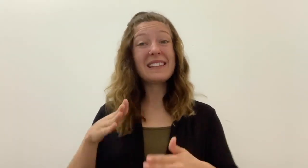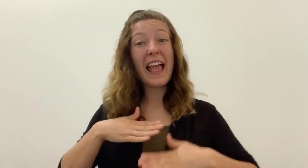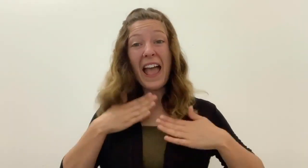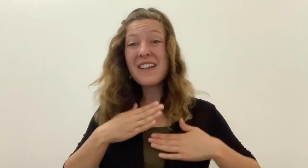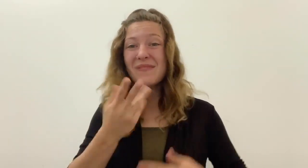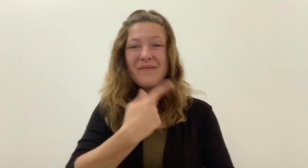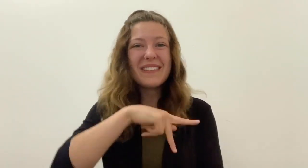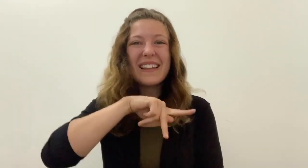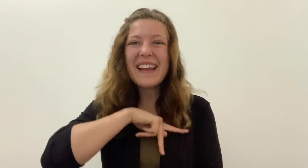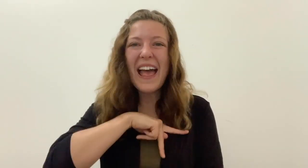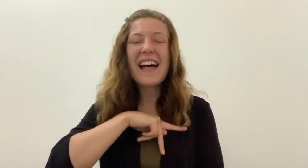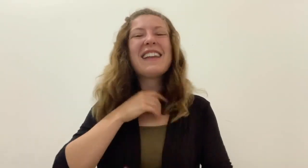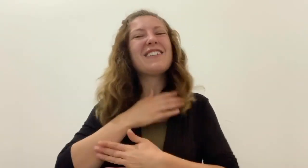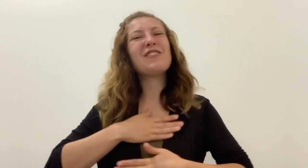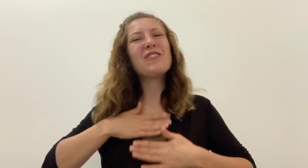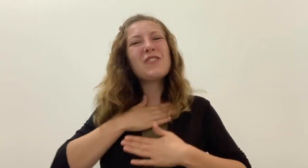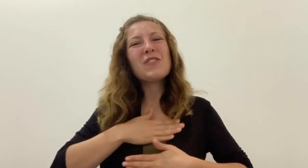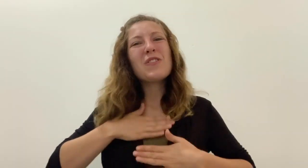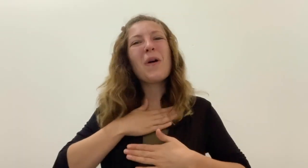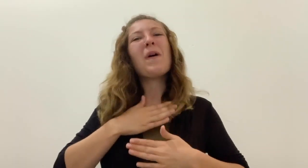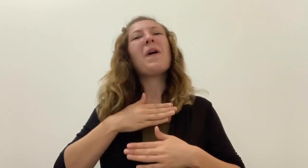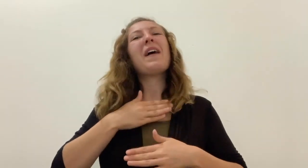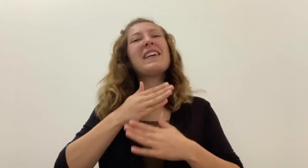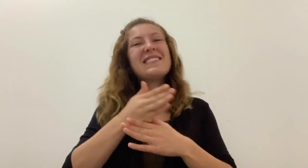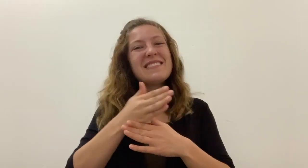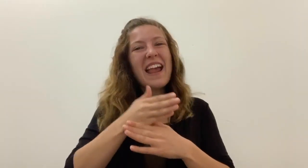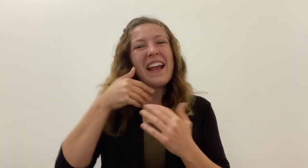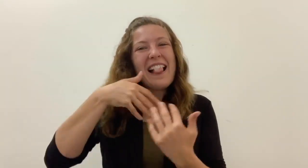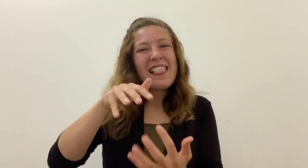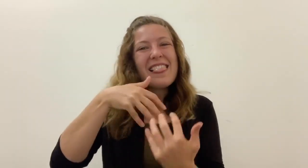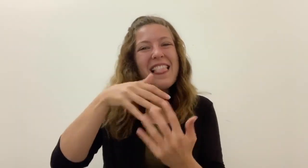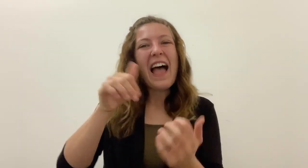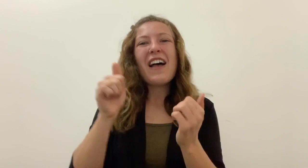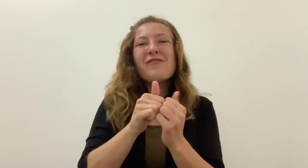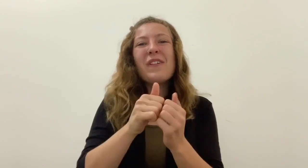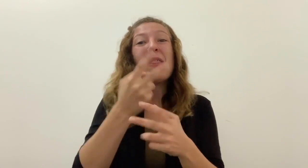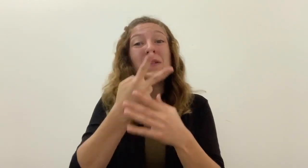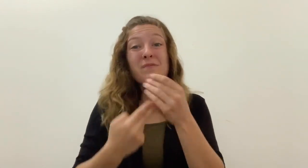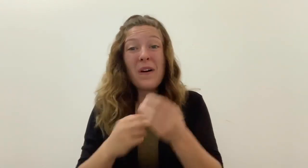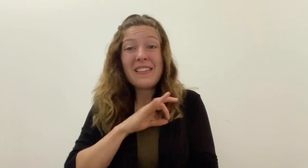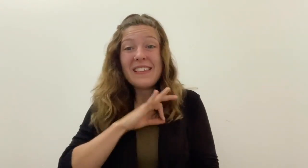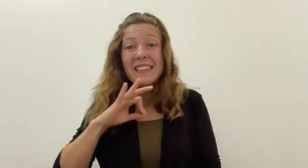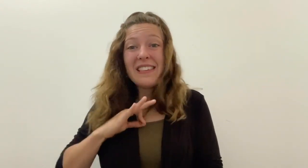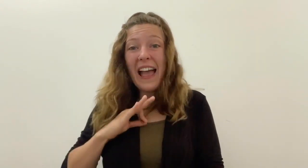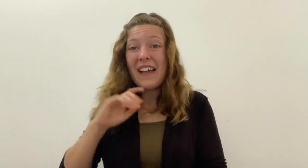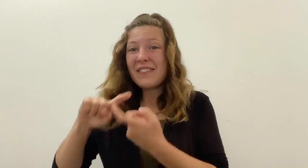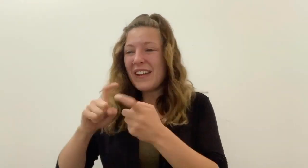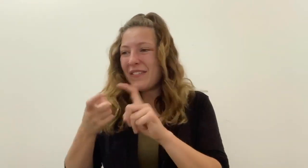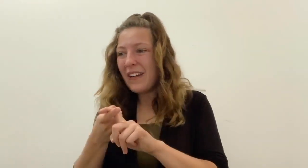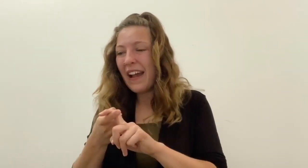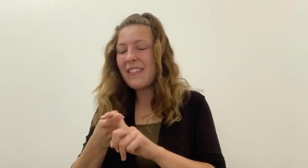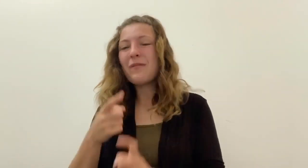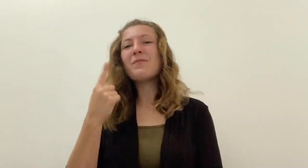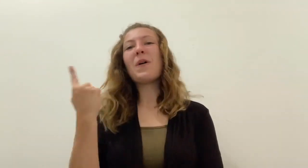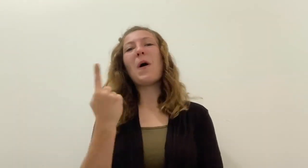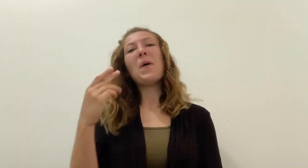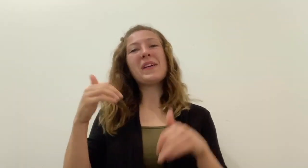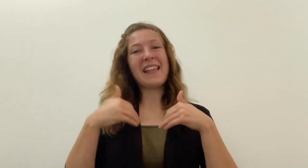She has a happy personality. She enjoys sharing laughs with both friends and staff.